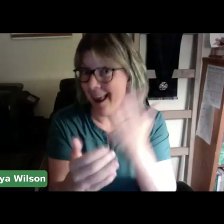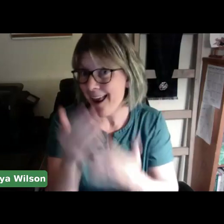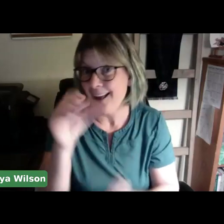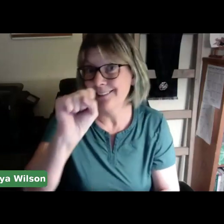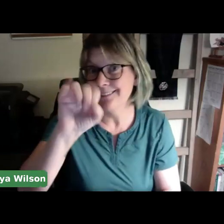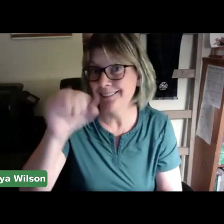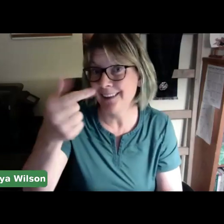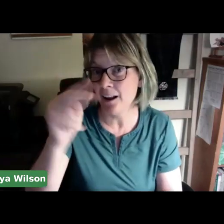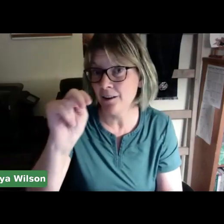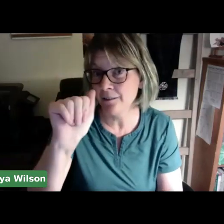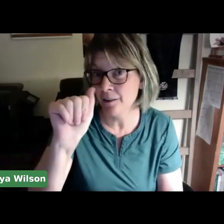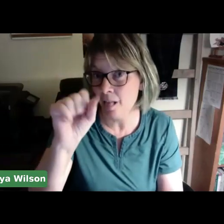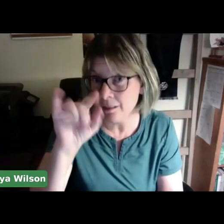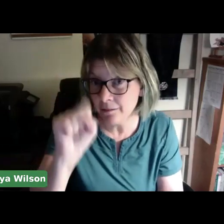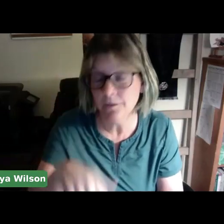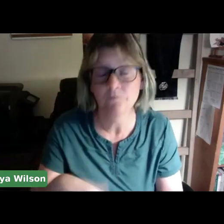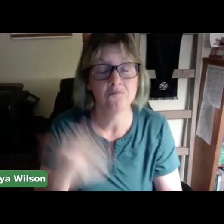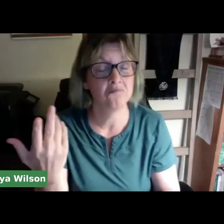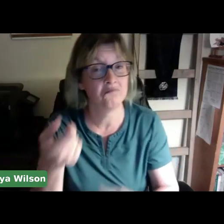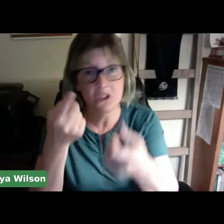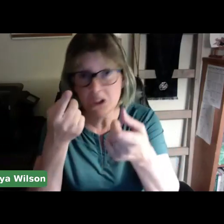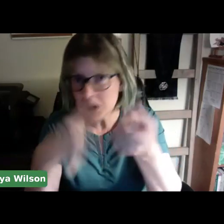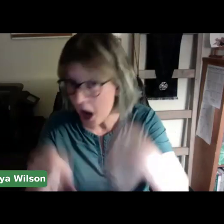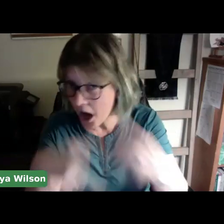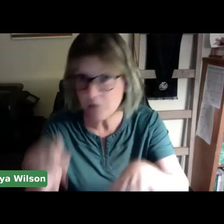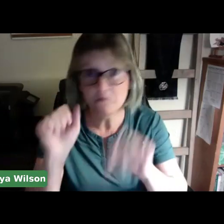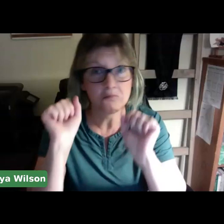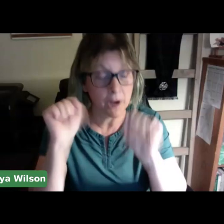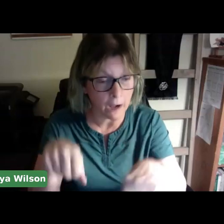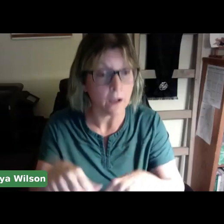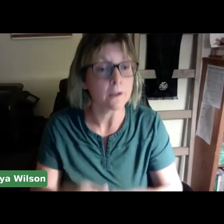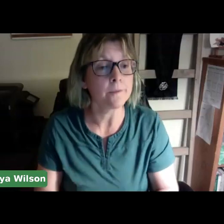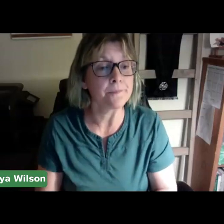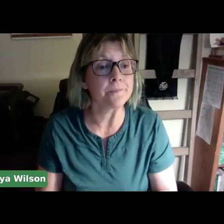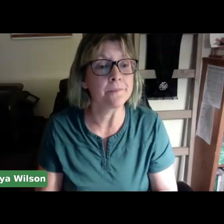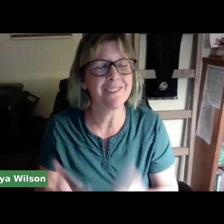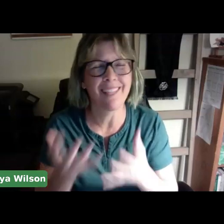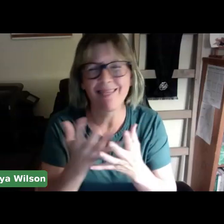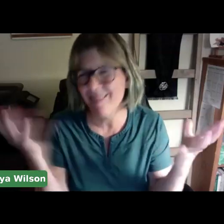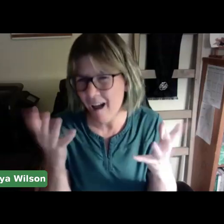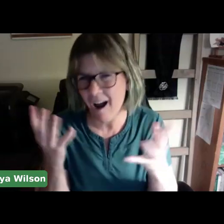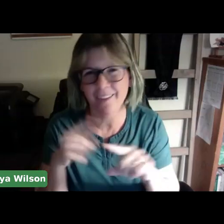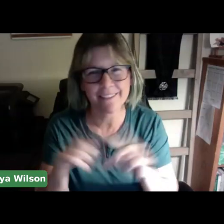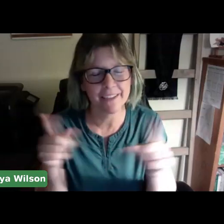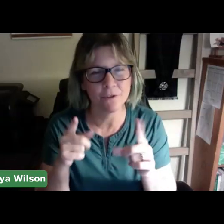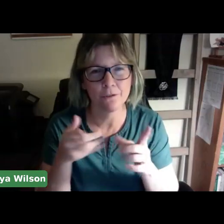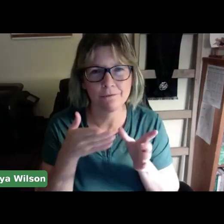There are hand signals that can be used as well. You can use signs. But there are just